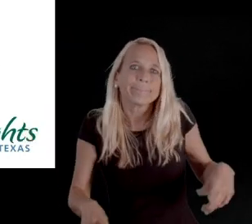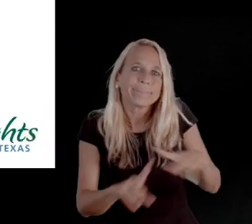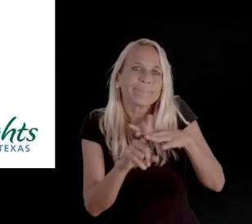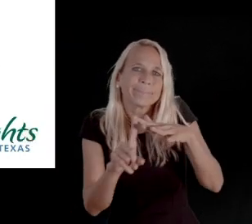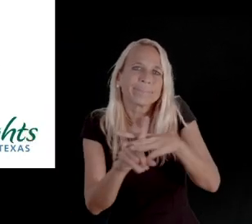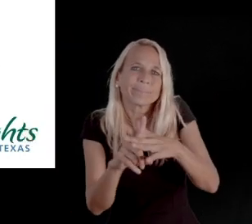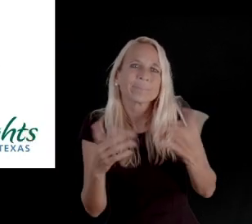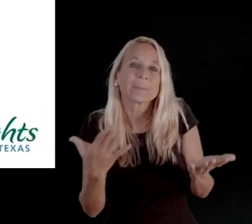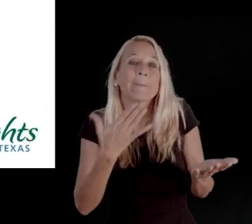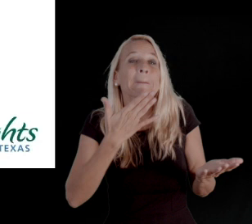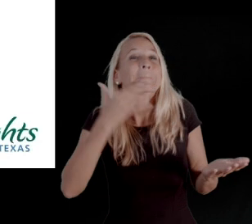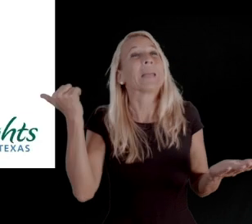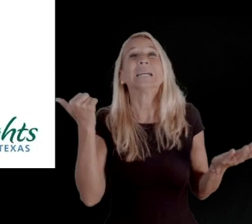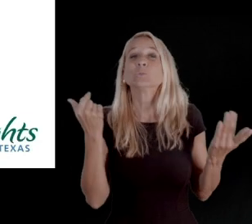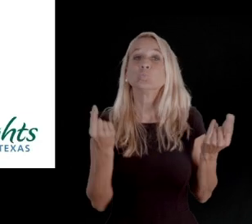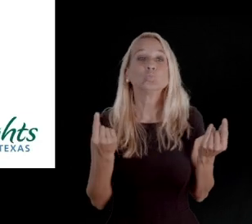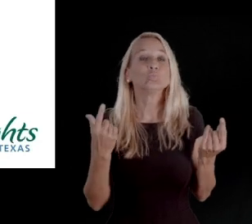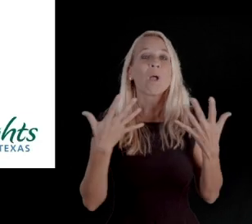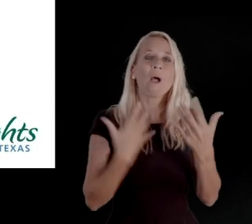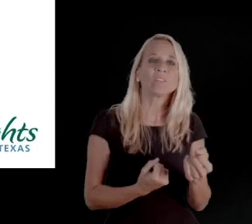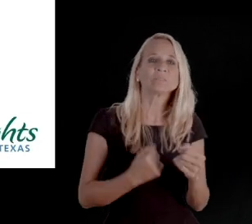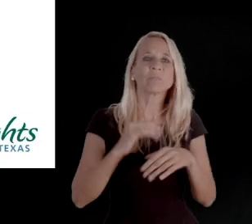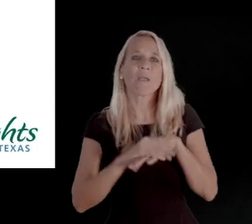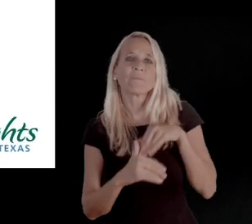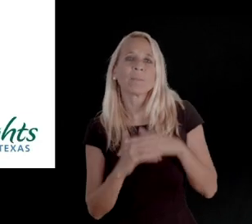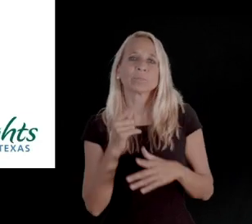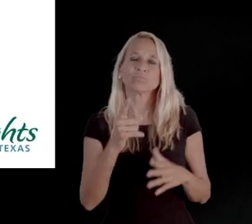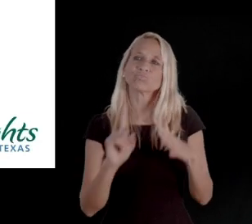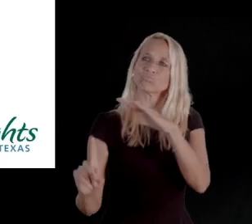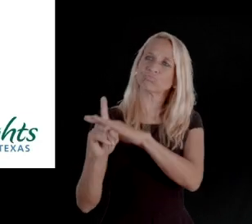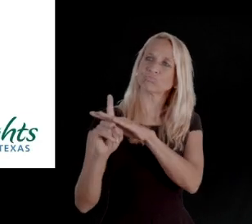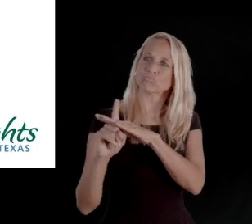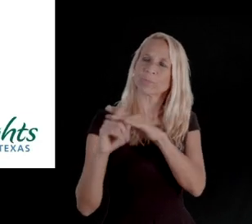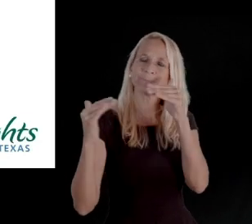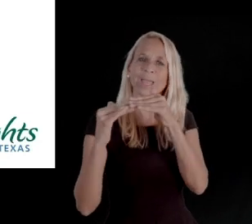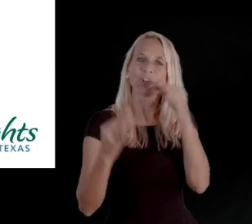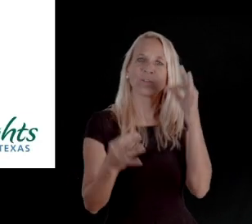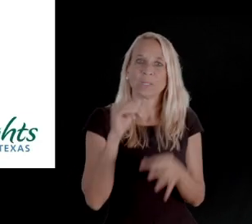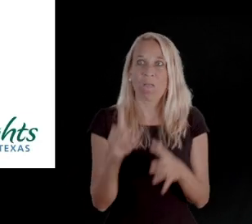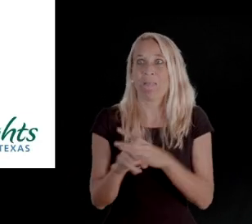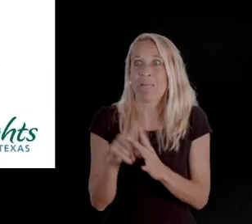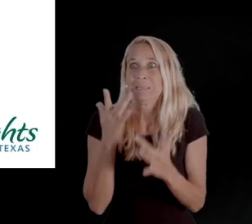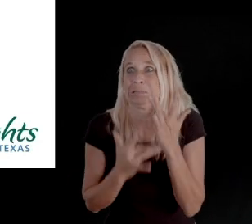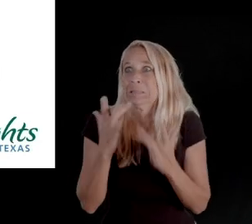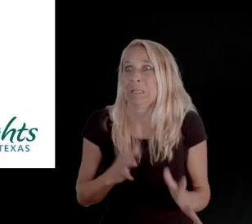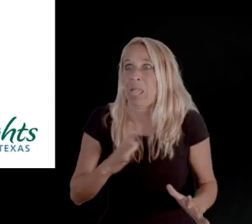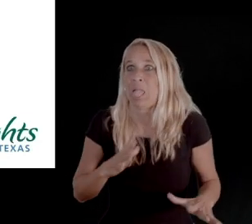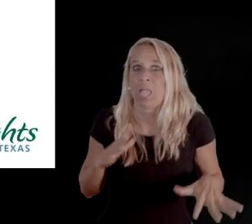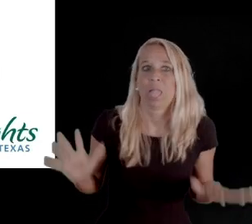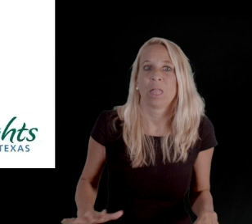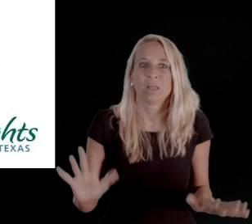thing to do is feel comfortable and confident that you're prepared to go to this fair hearing, then feeling like things are rushed